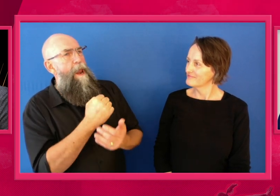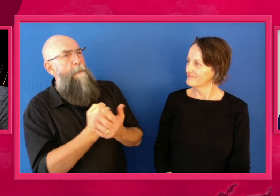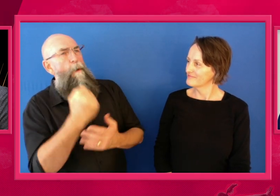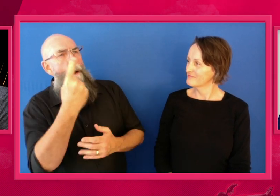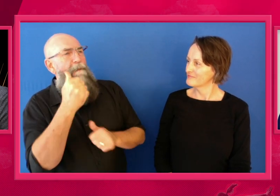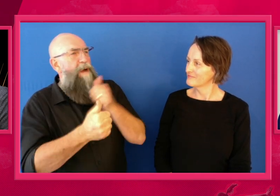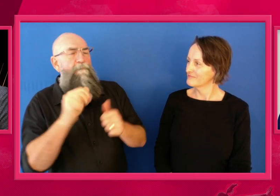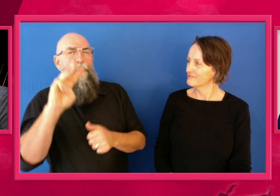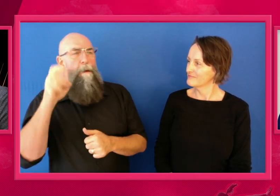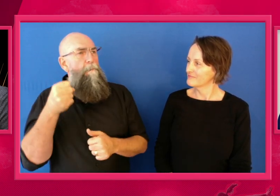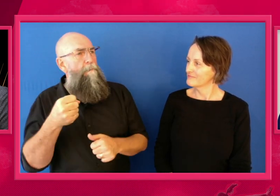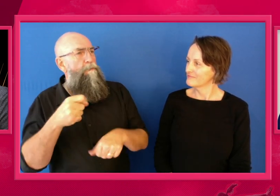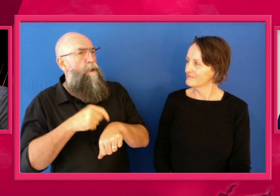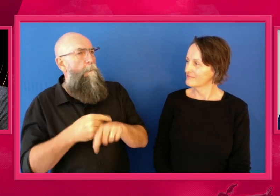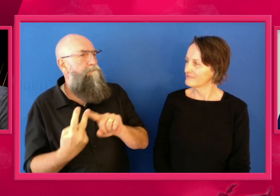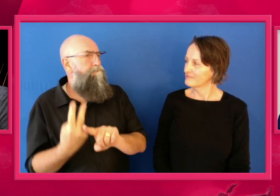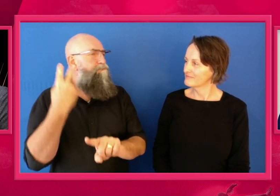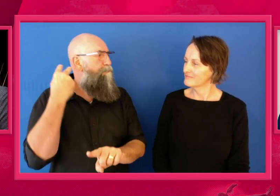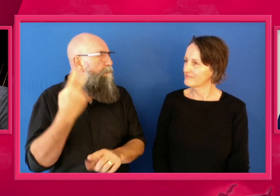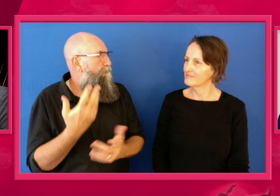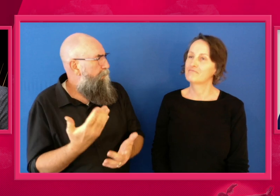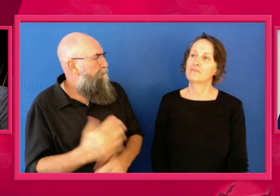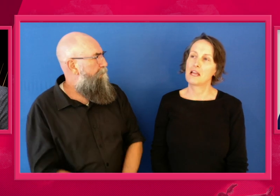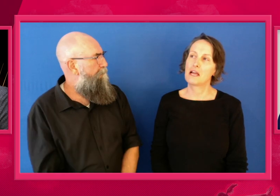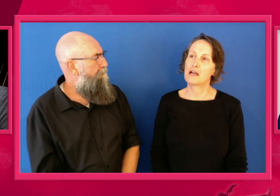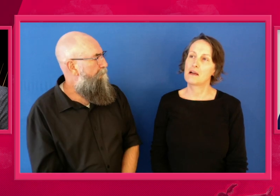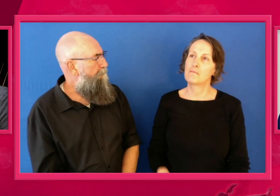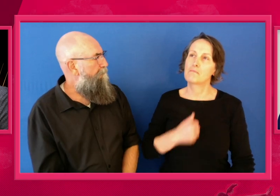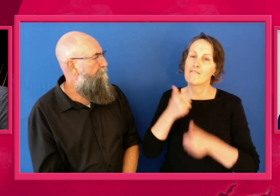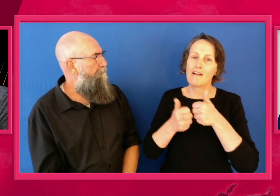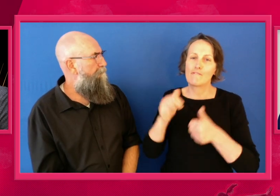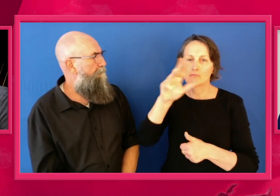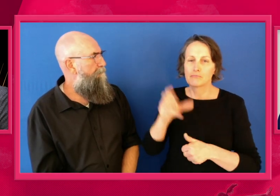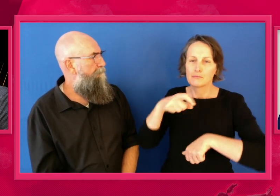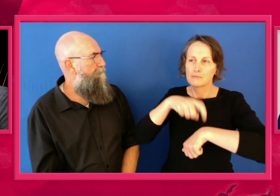Rheed McCracken: My all-time favorite moment was winning a medal and being able to see